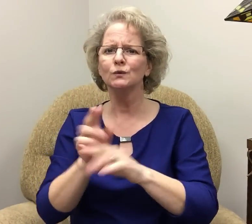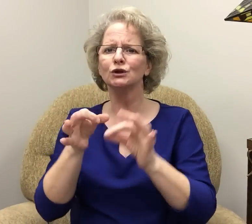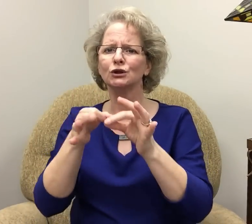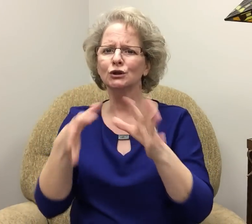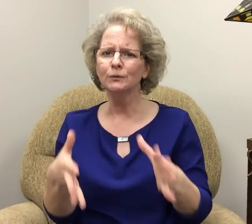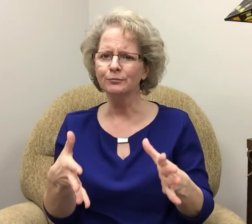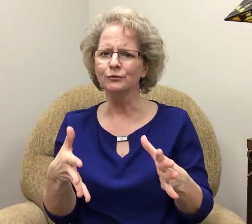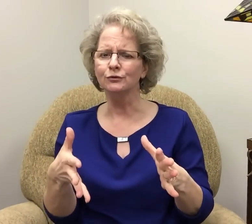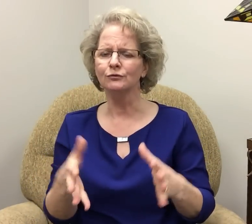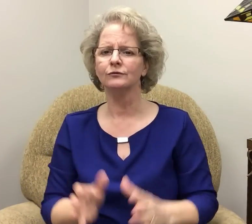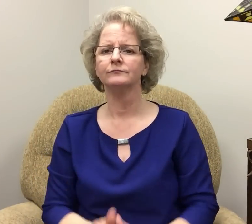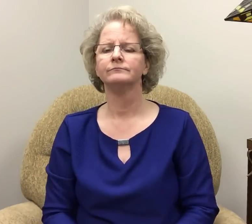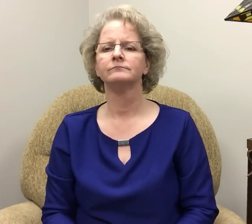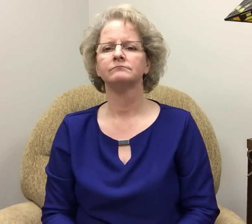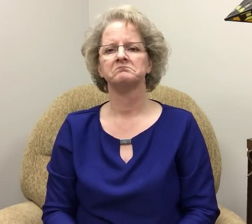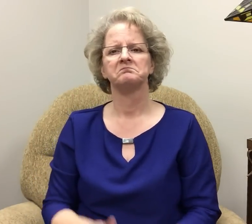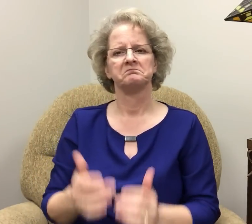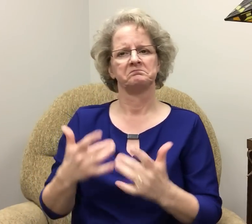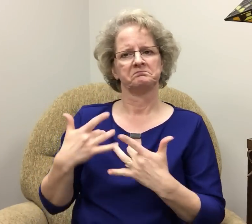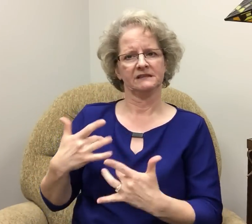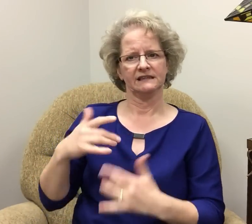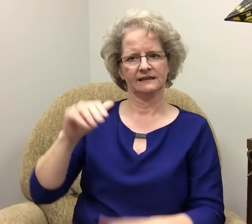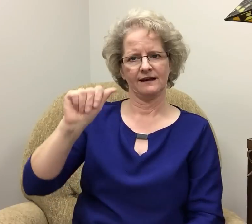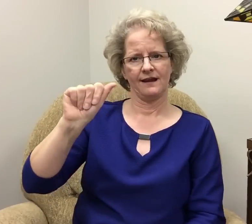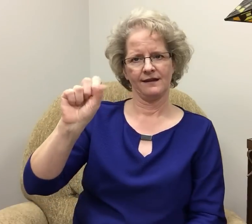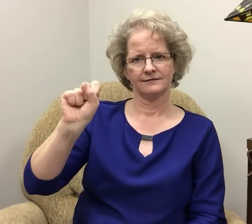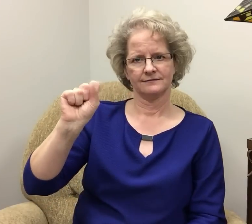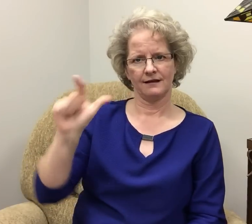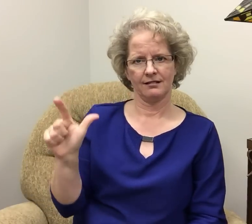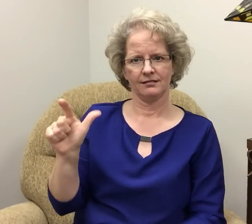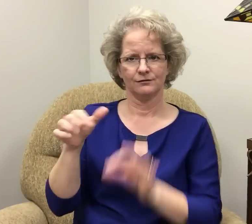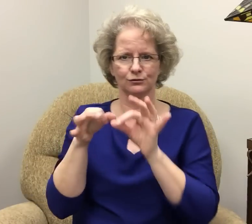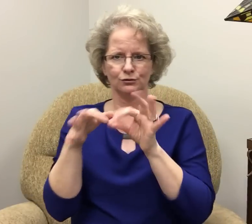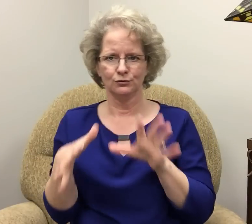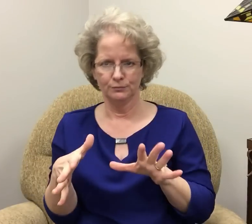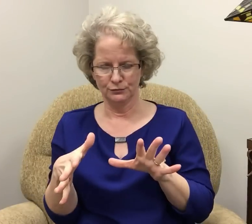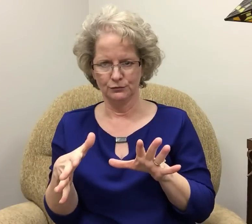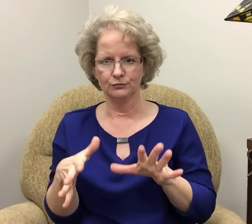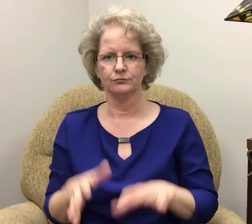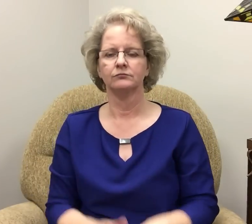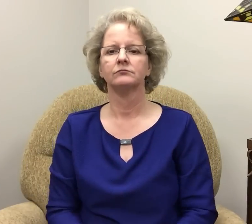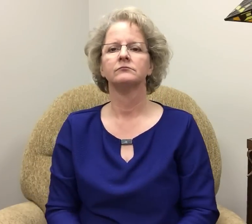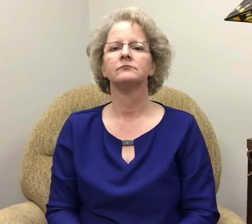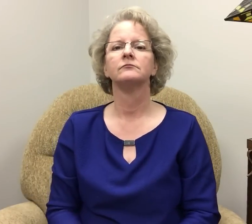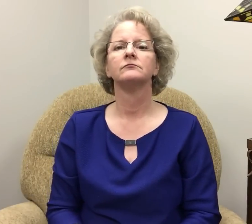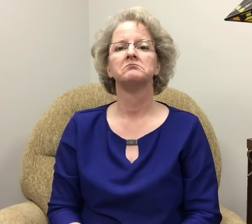Today I'd like to talk a little bit about how to work with an interpreter.